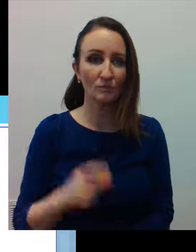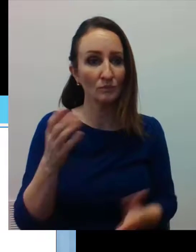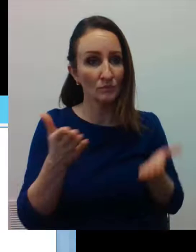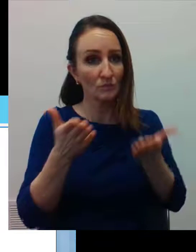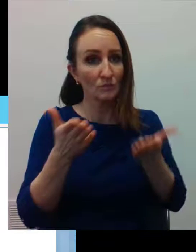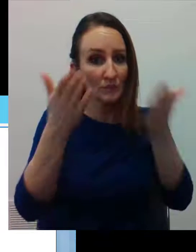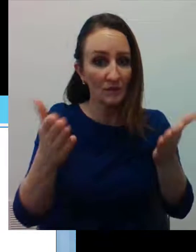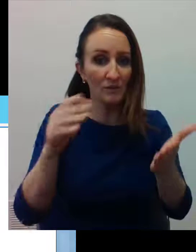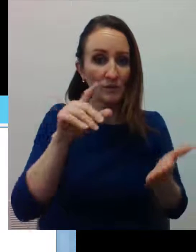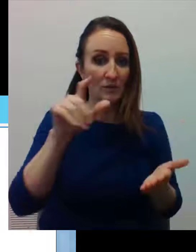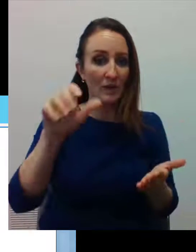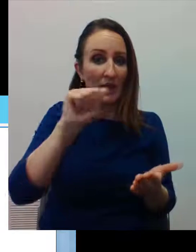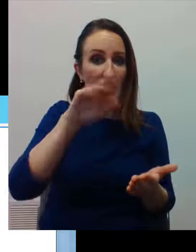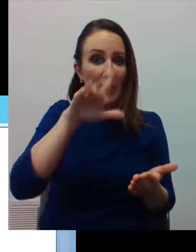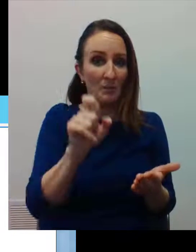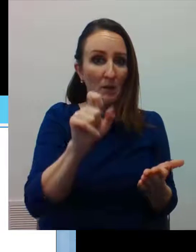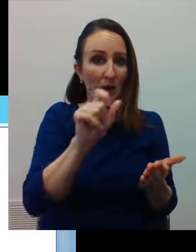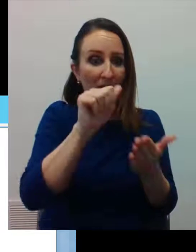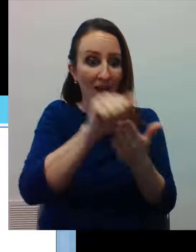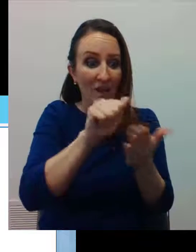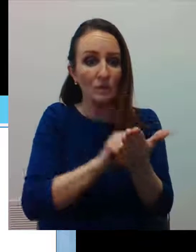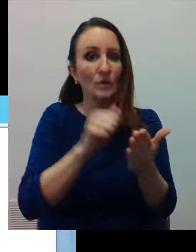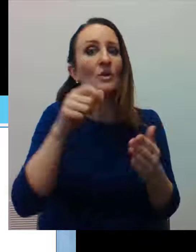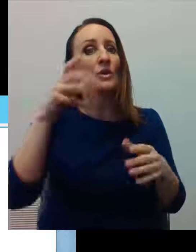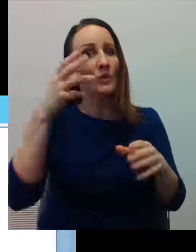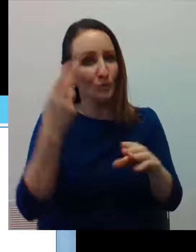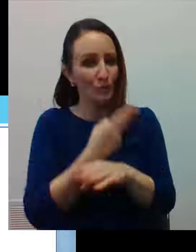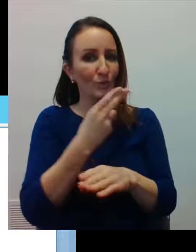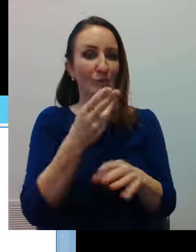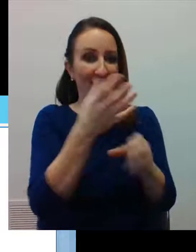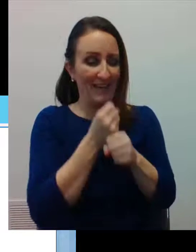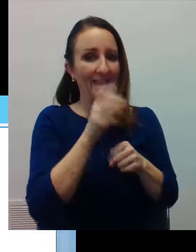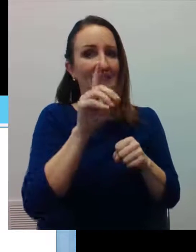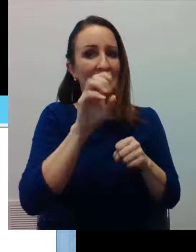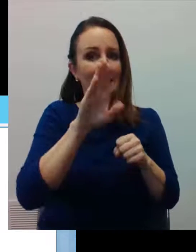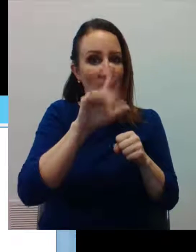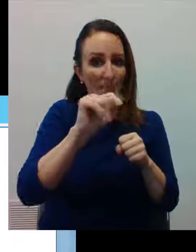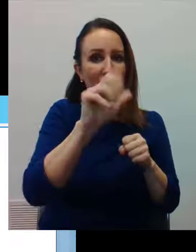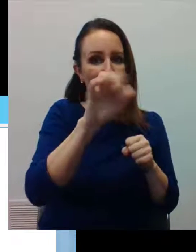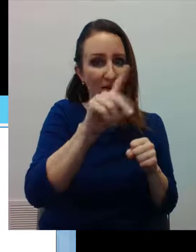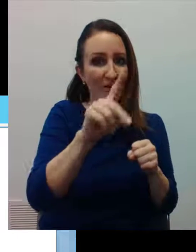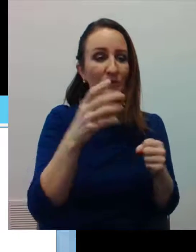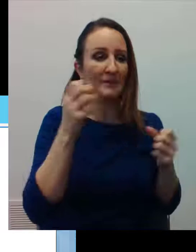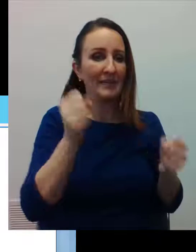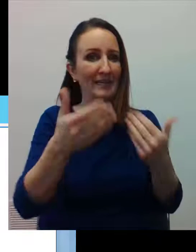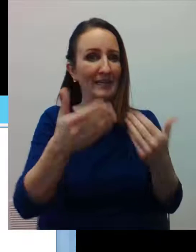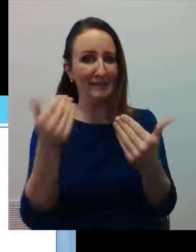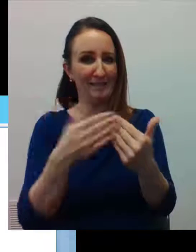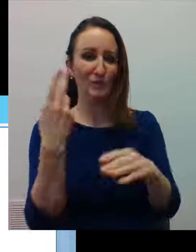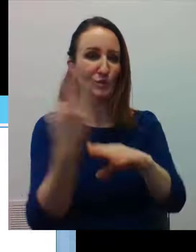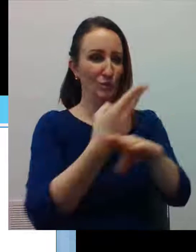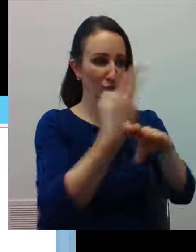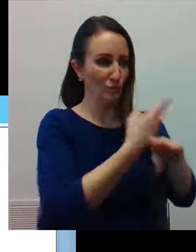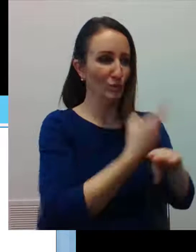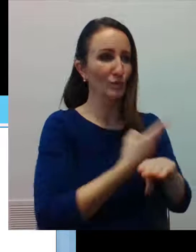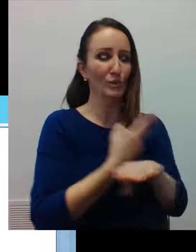card. The reason for this is twofold, one Ease of use , two it's easier to keep track of your purchases